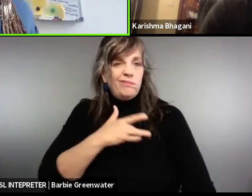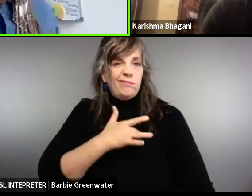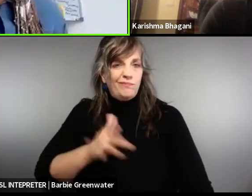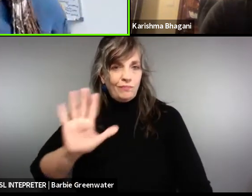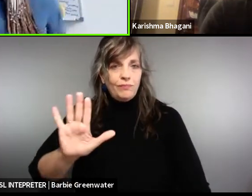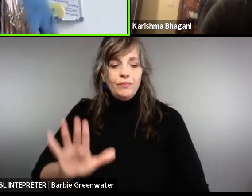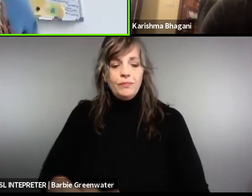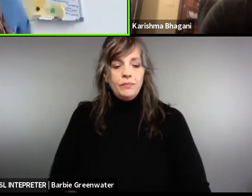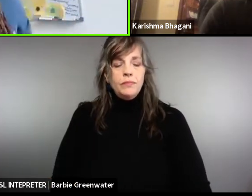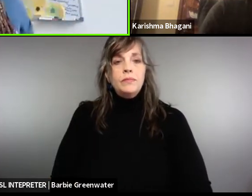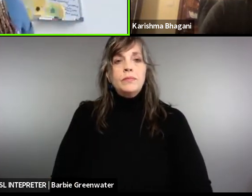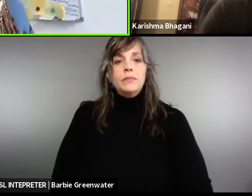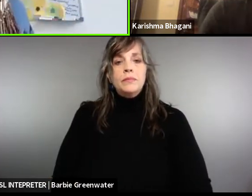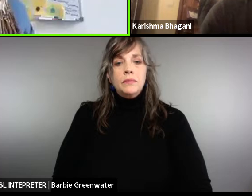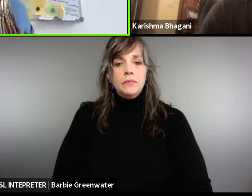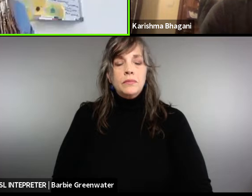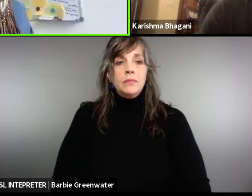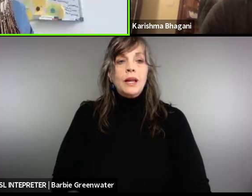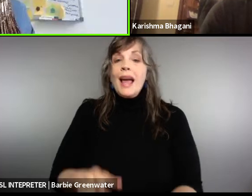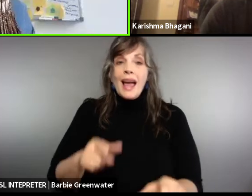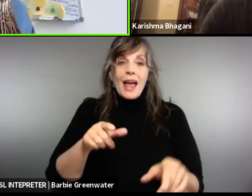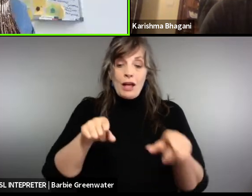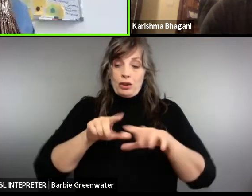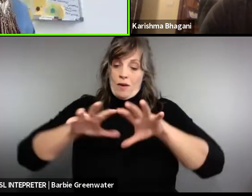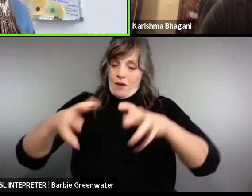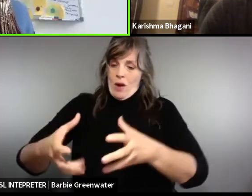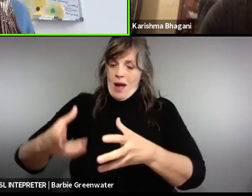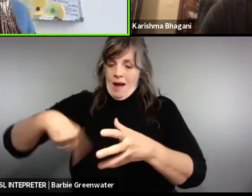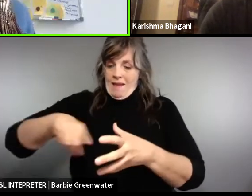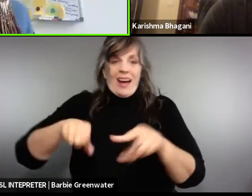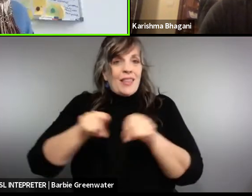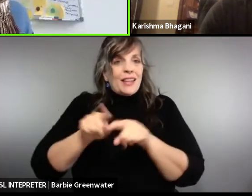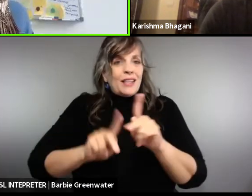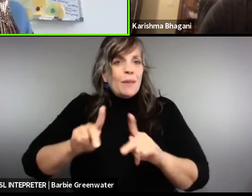If you've only got the same people critiquing it, how are you really gonna evolve